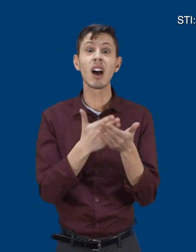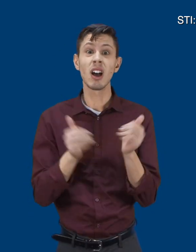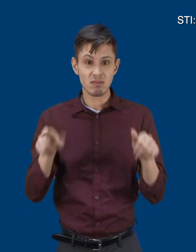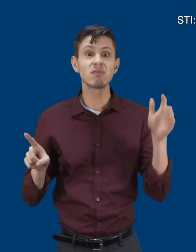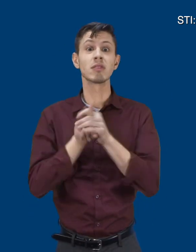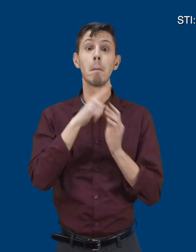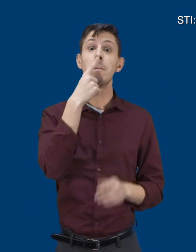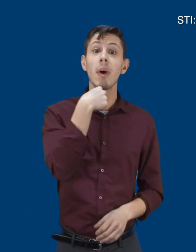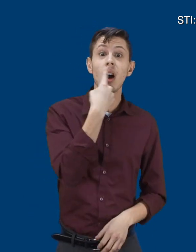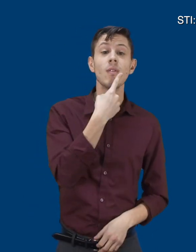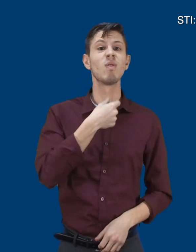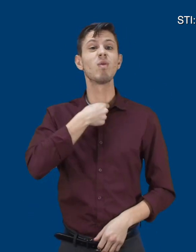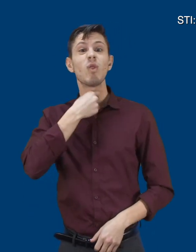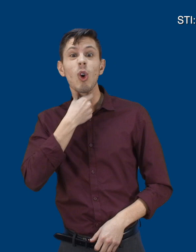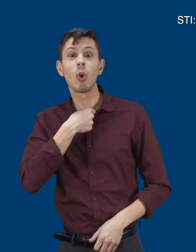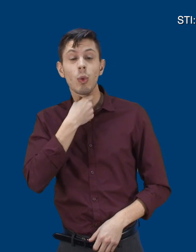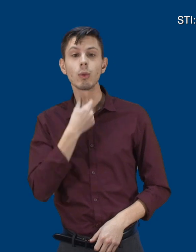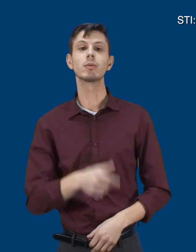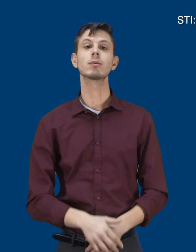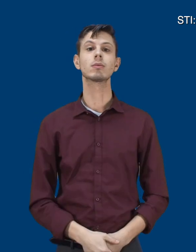Some people may have warts in the mouth or throat.